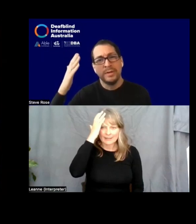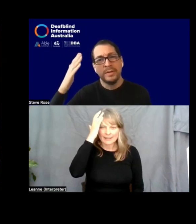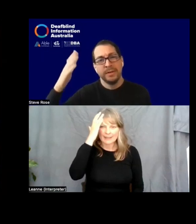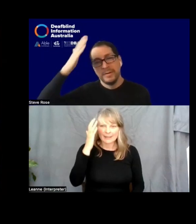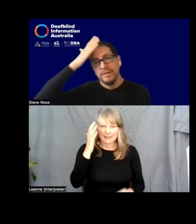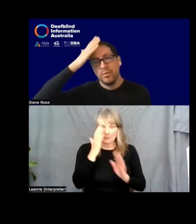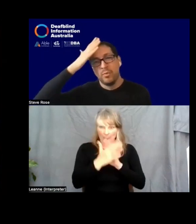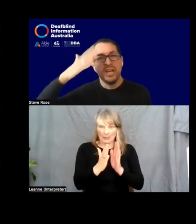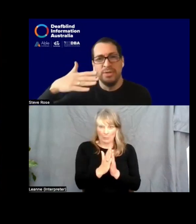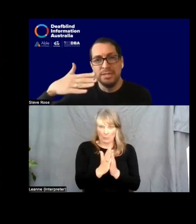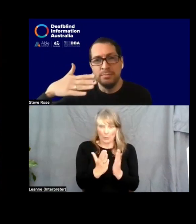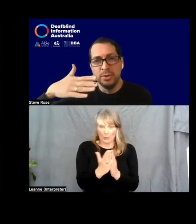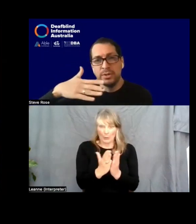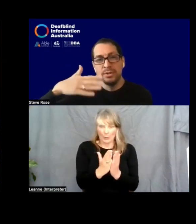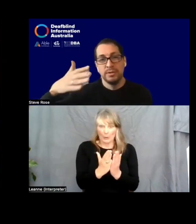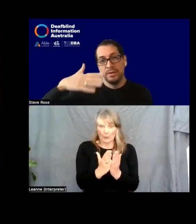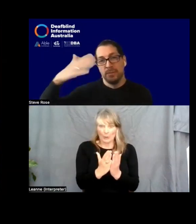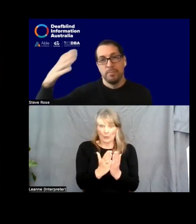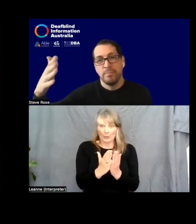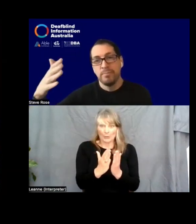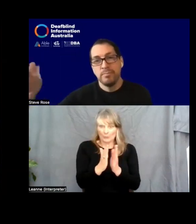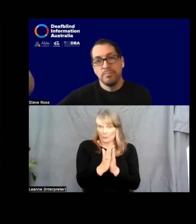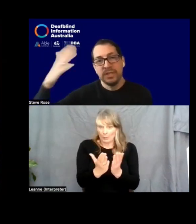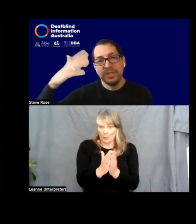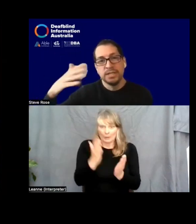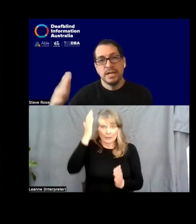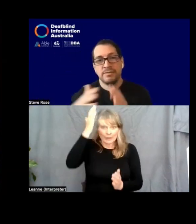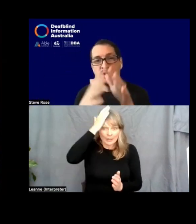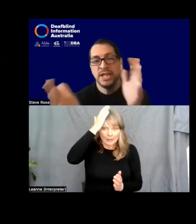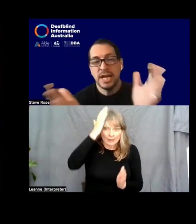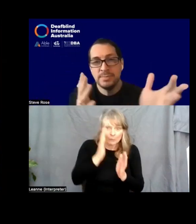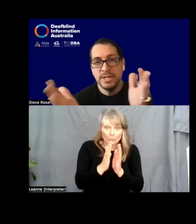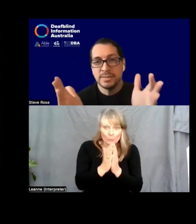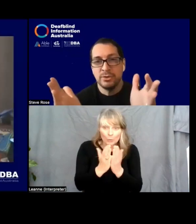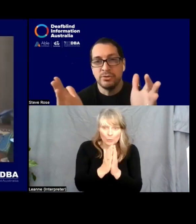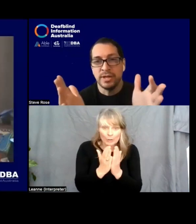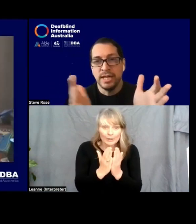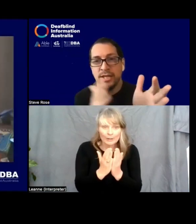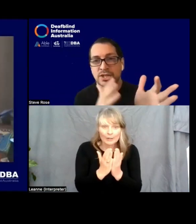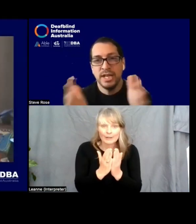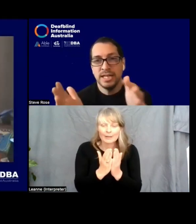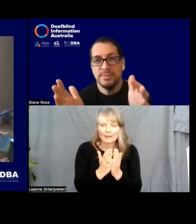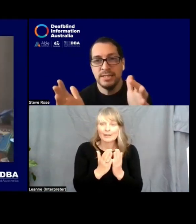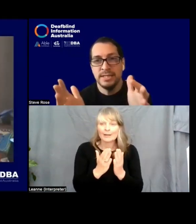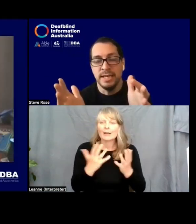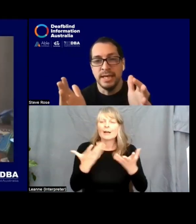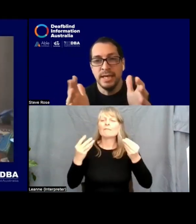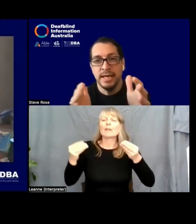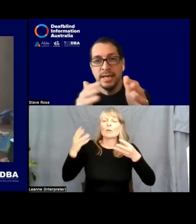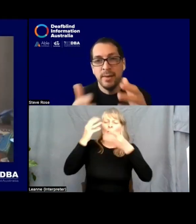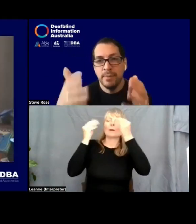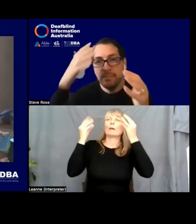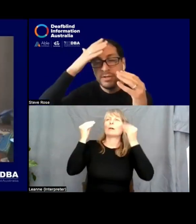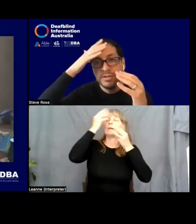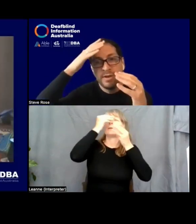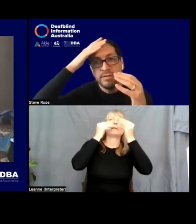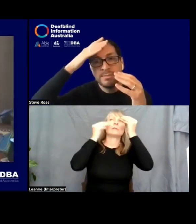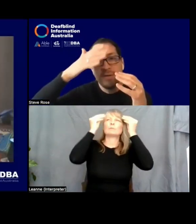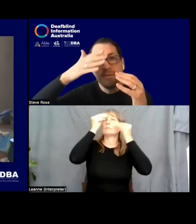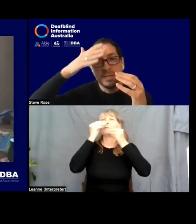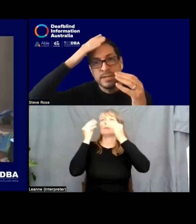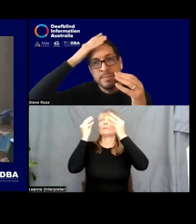We know it's a book, but she has been exploring it and she has been seeing it, but most of her experience has